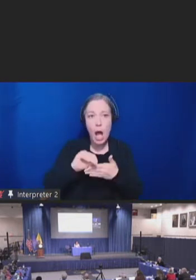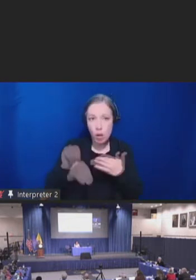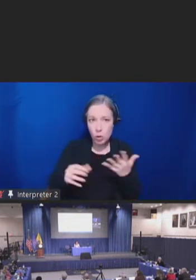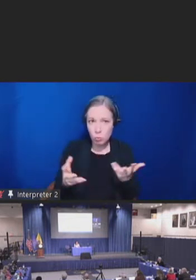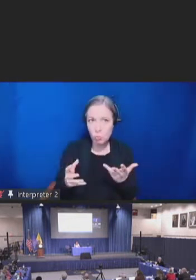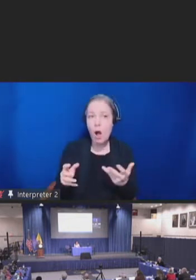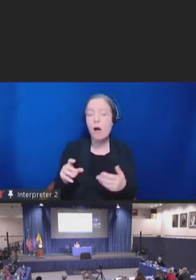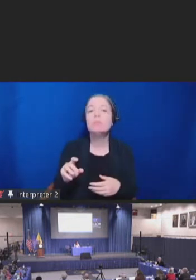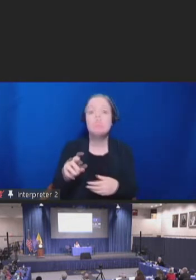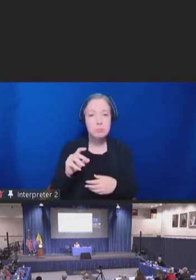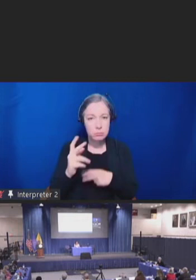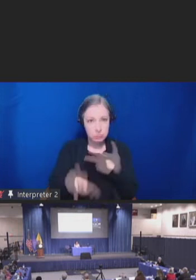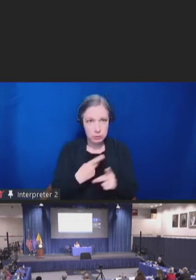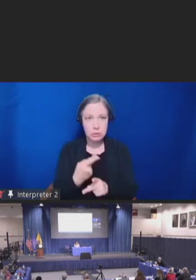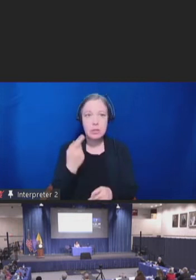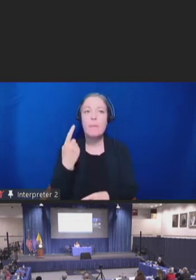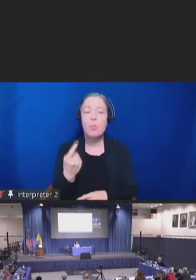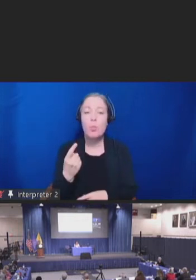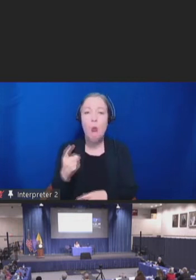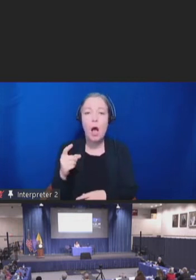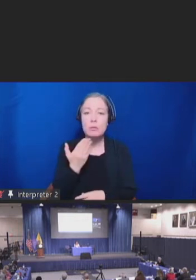This was identified by diagnosis codes.